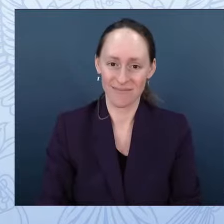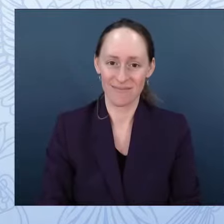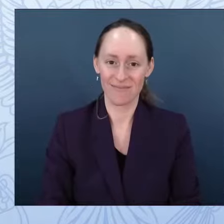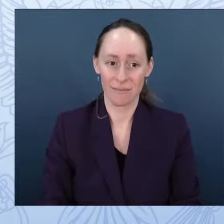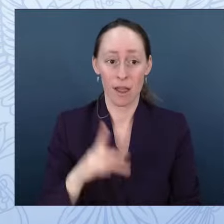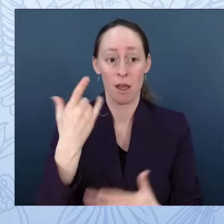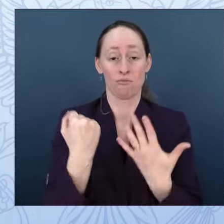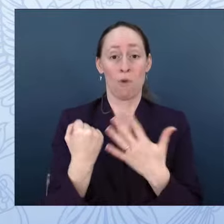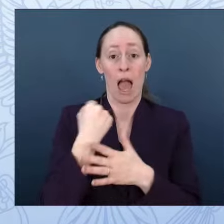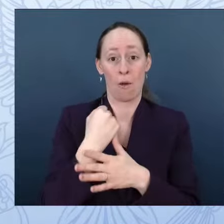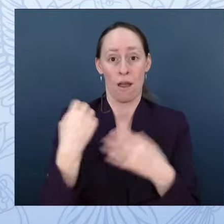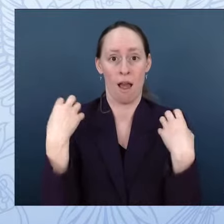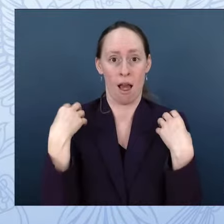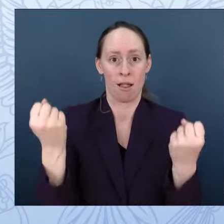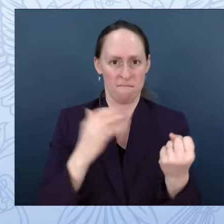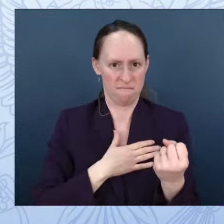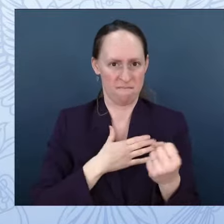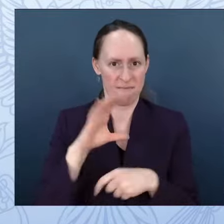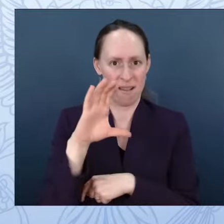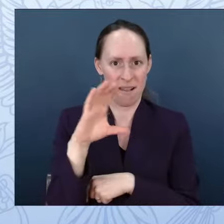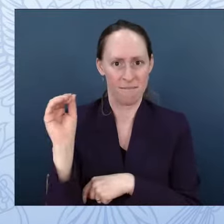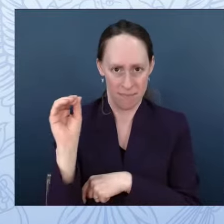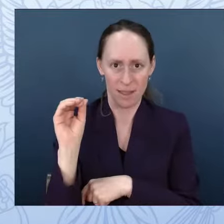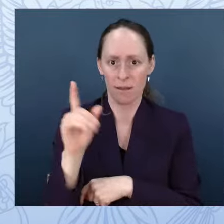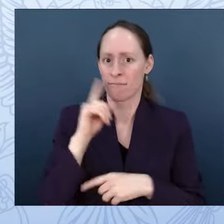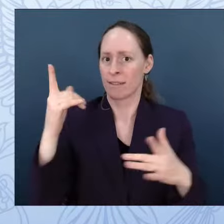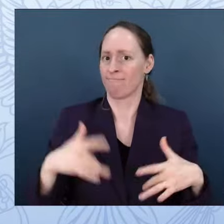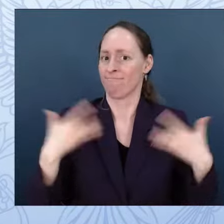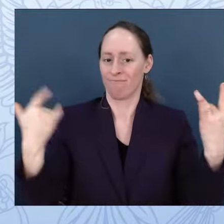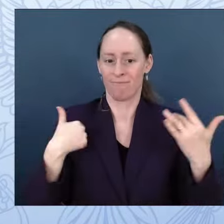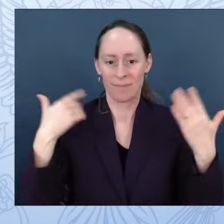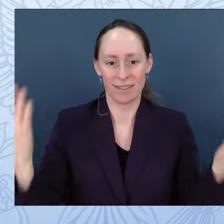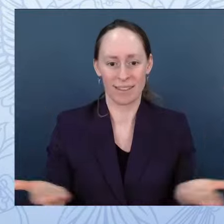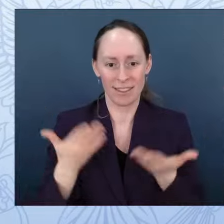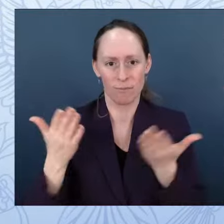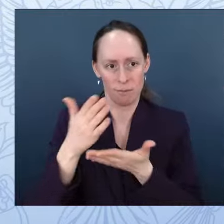to support this navigation service, the navigator, through the Cancer Moonshot program.